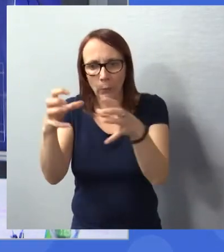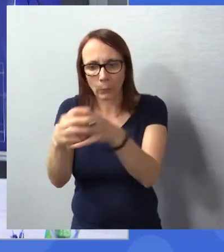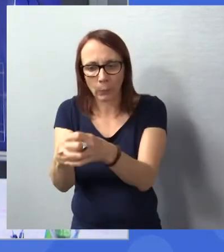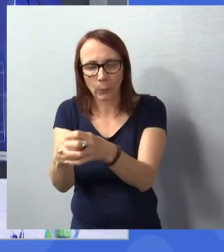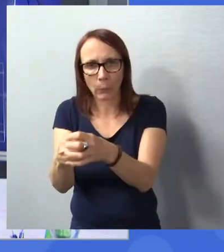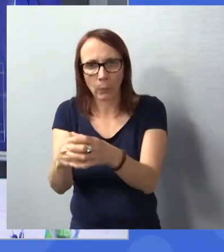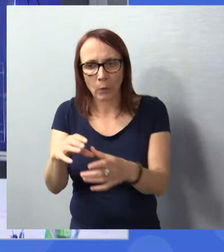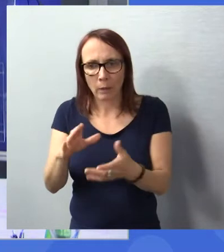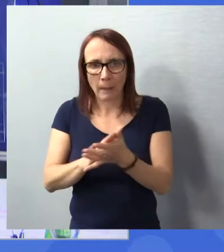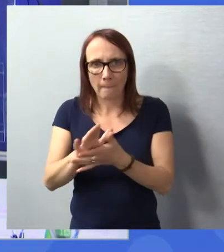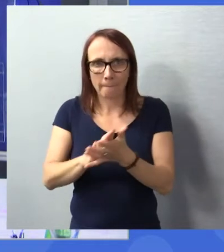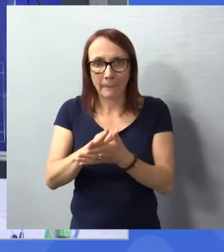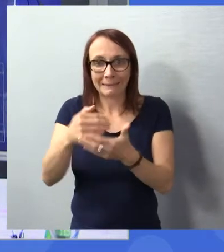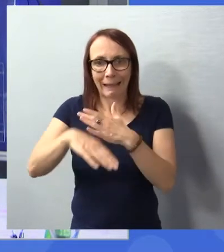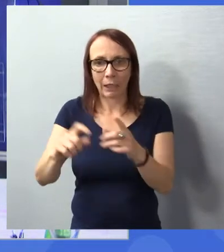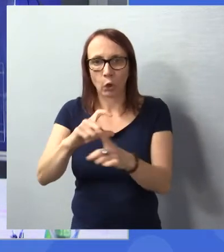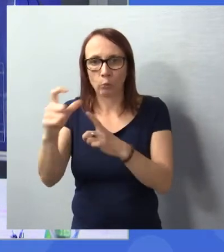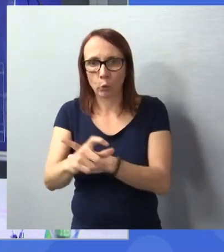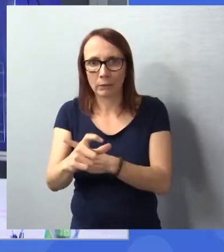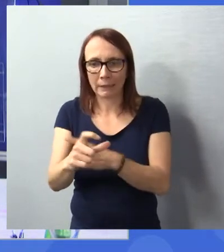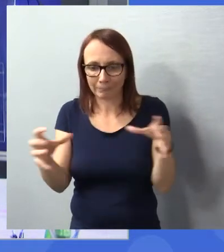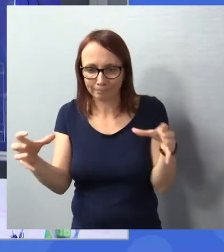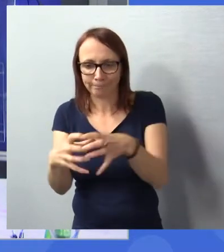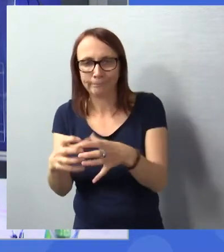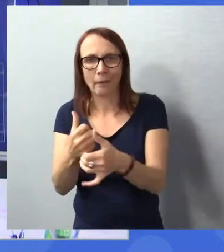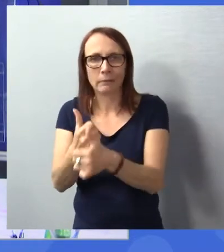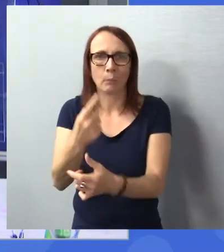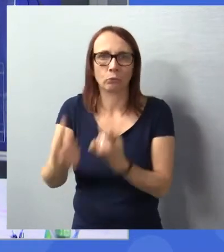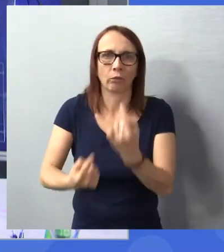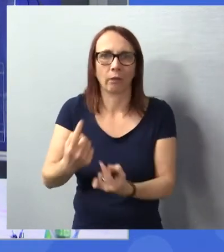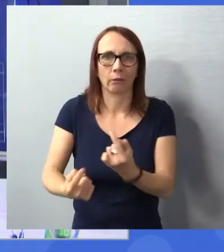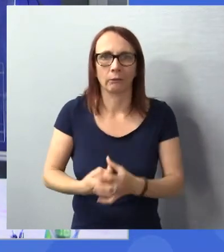solidarity within communities to for folk to support each other basic